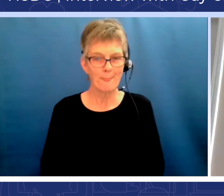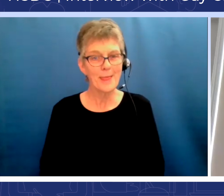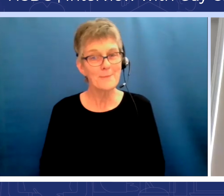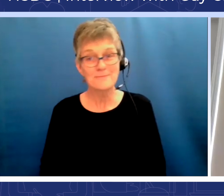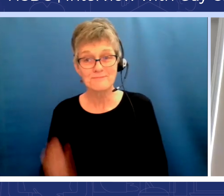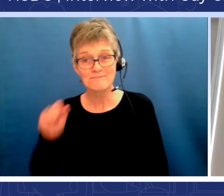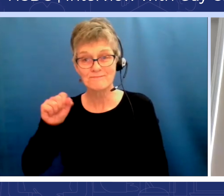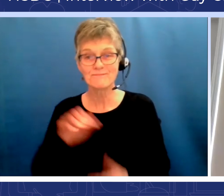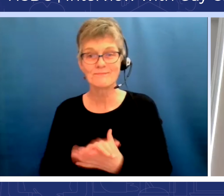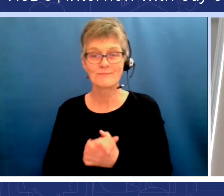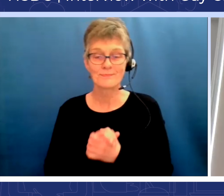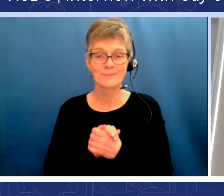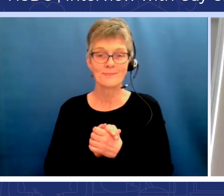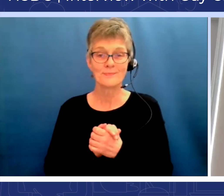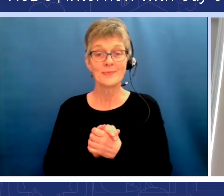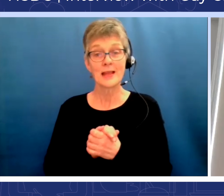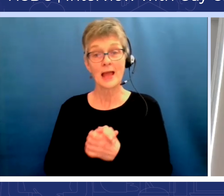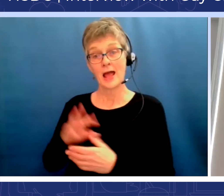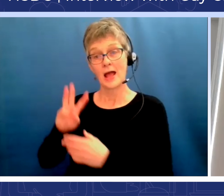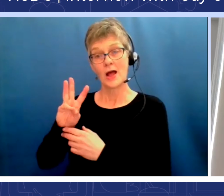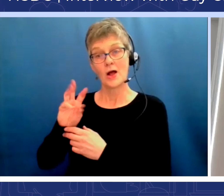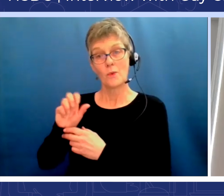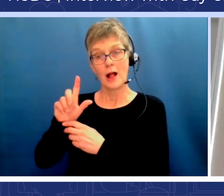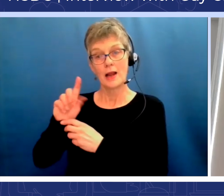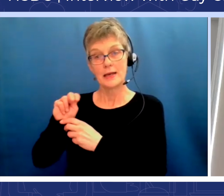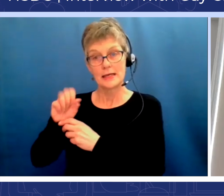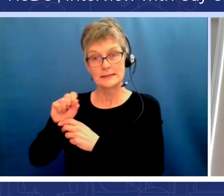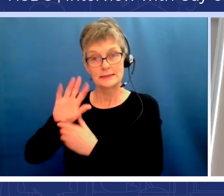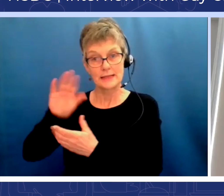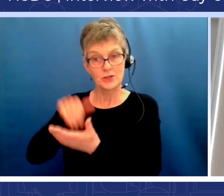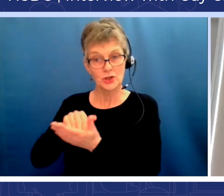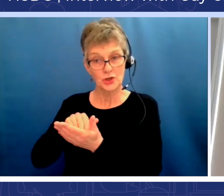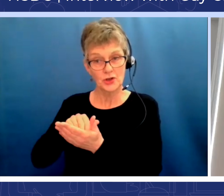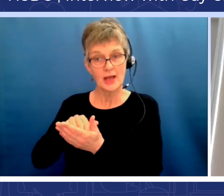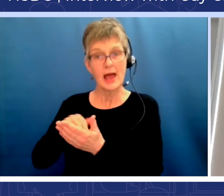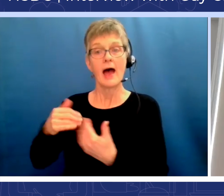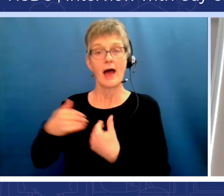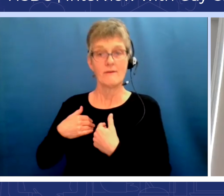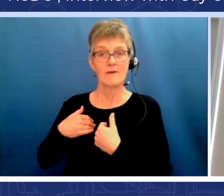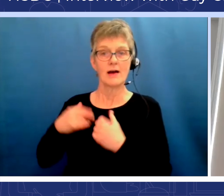Definitely. The Wellness Center at Gay City has a three-month prep program